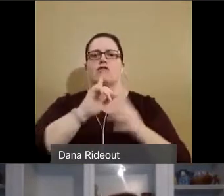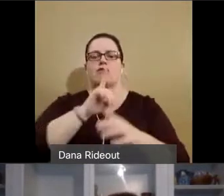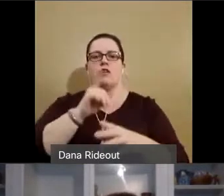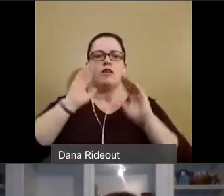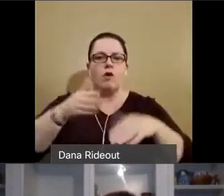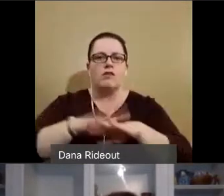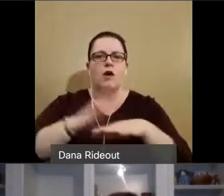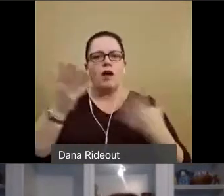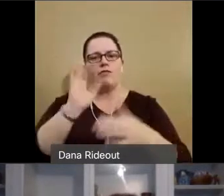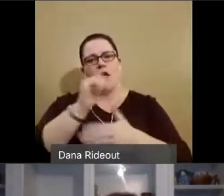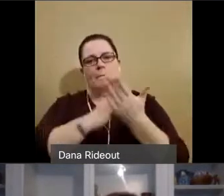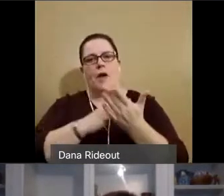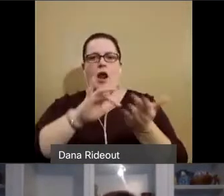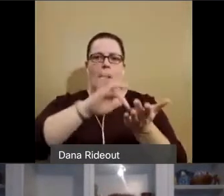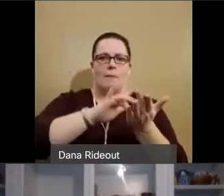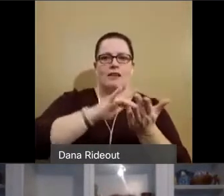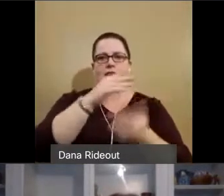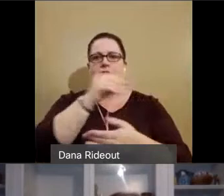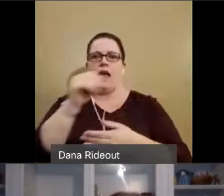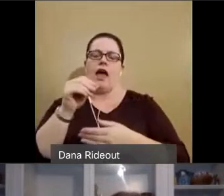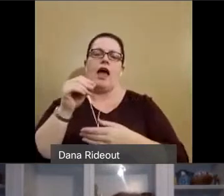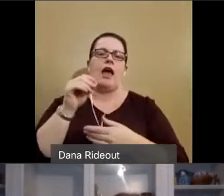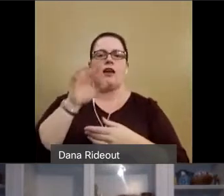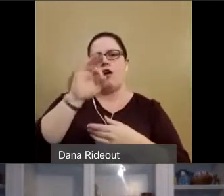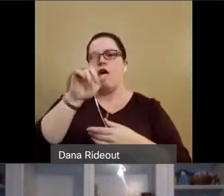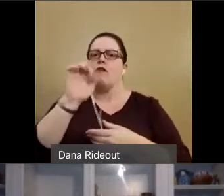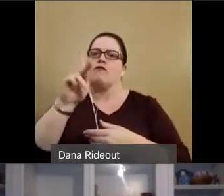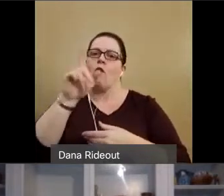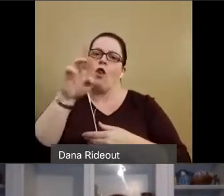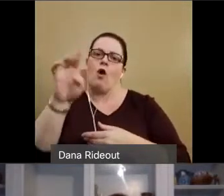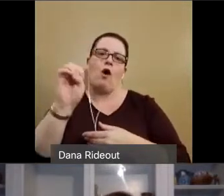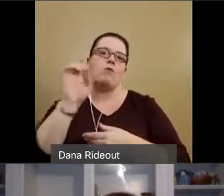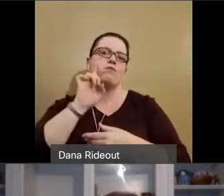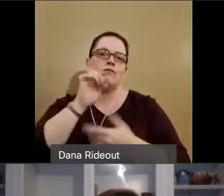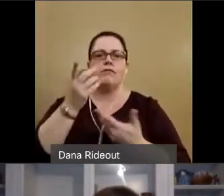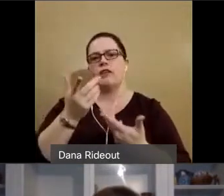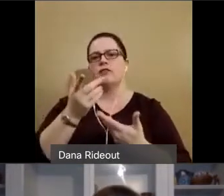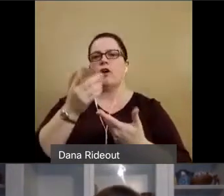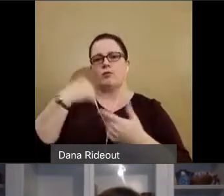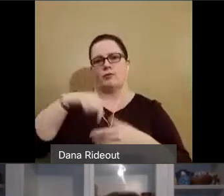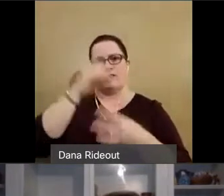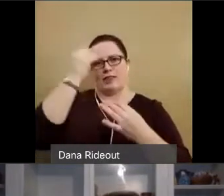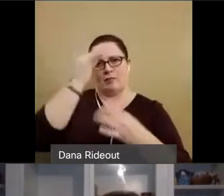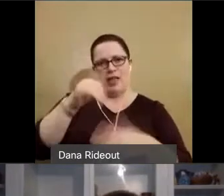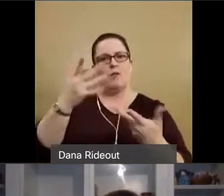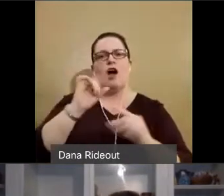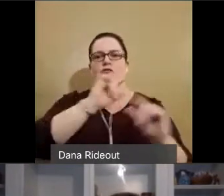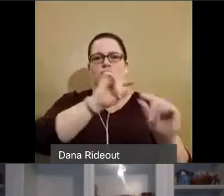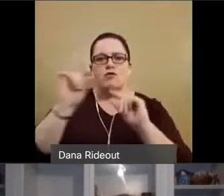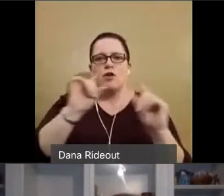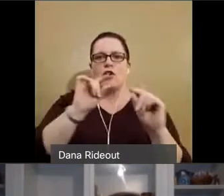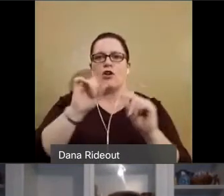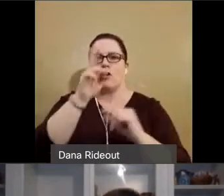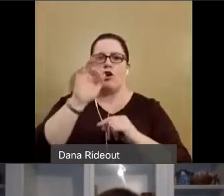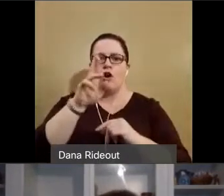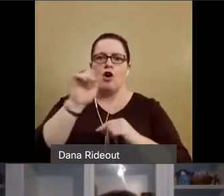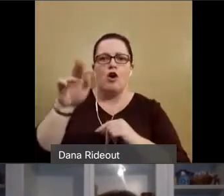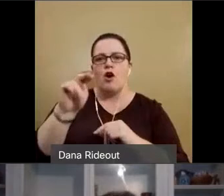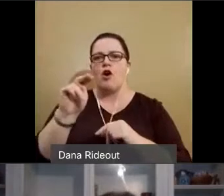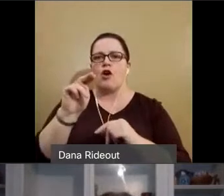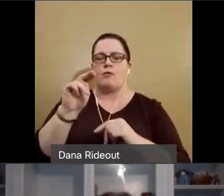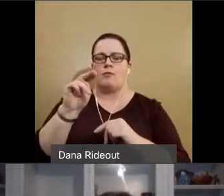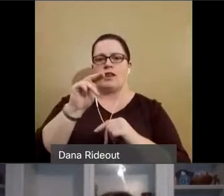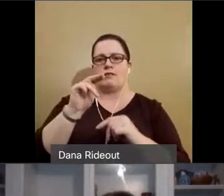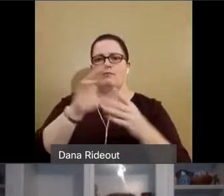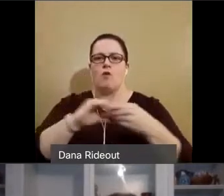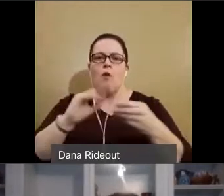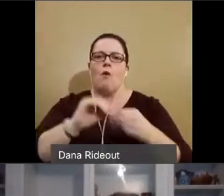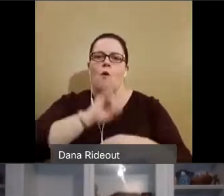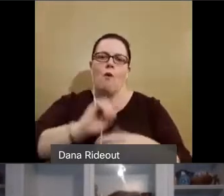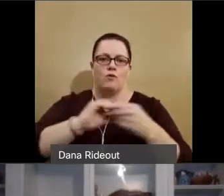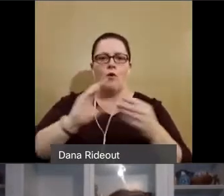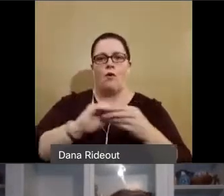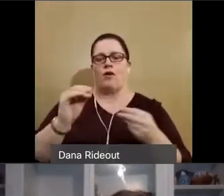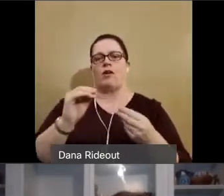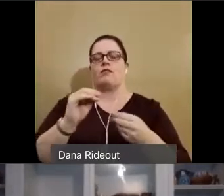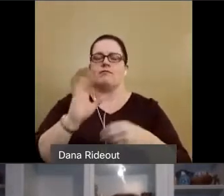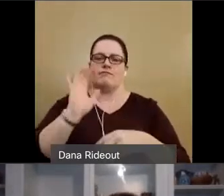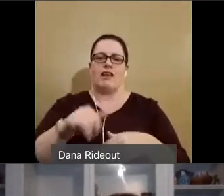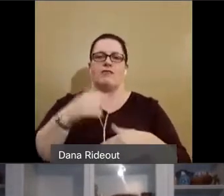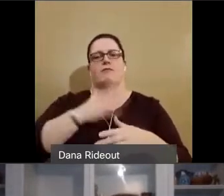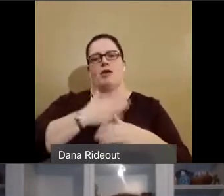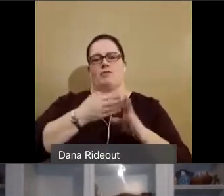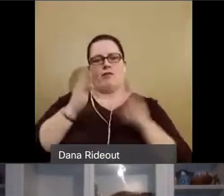Medicine and folklore, so, especially when we look at that, we think of things like rumor, um, urban legends and conspiracy theories. So those are the main areas that I tend to look at. This has gotten.